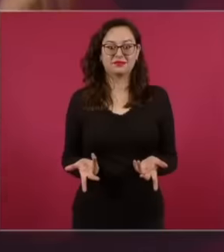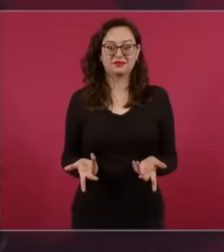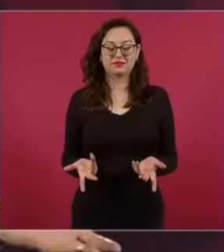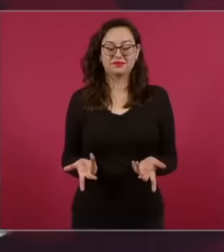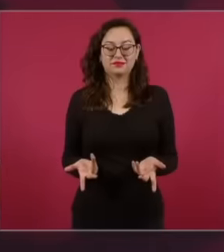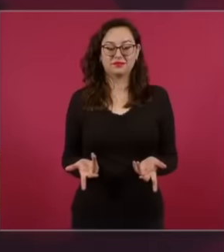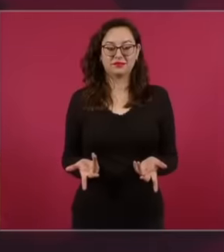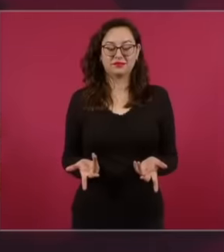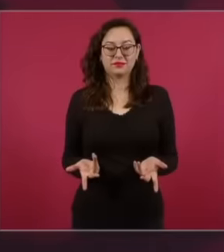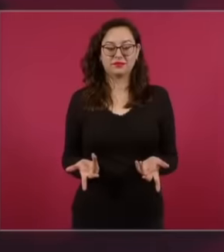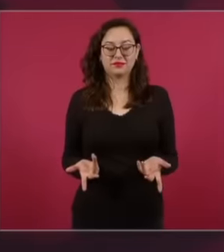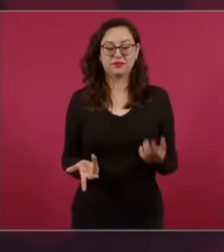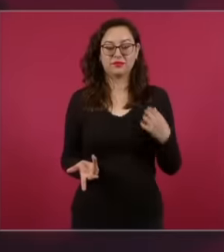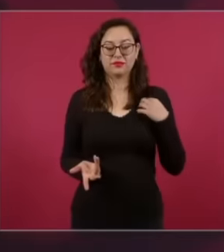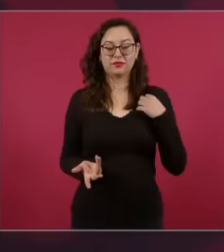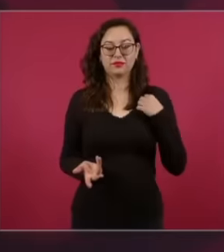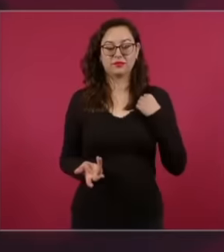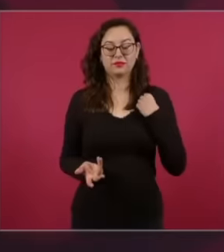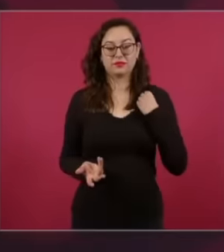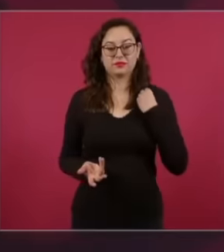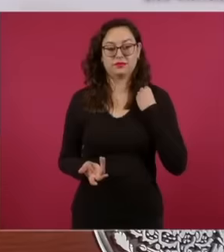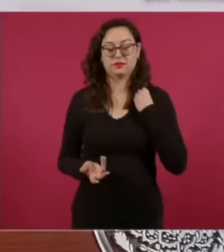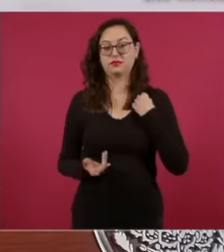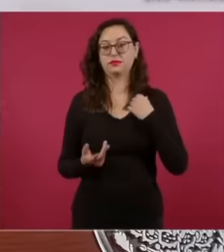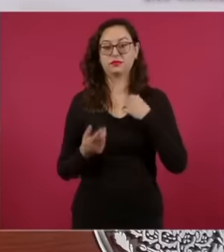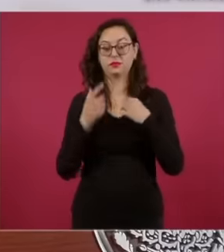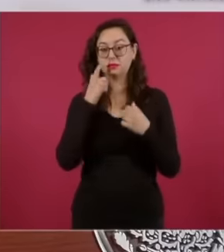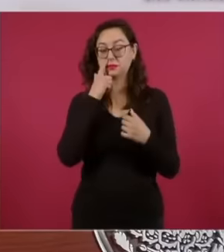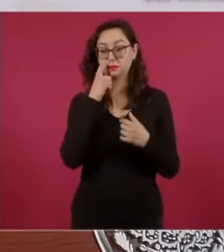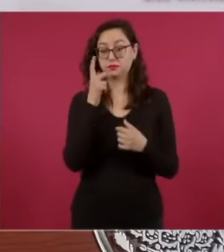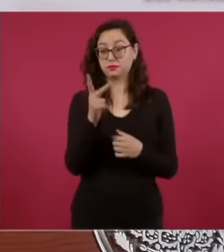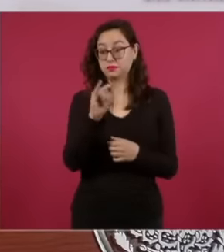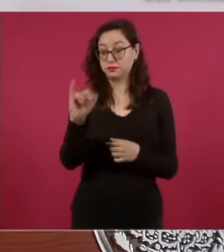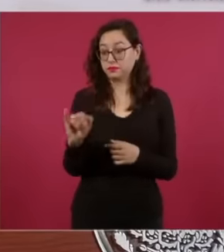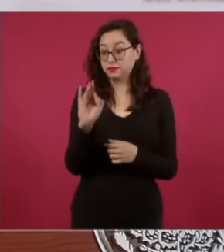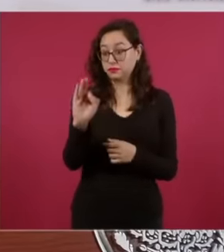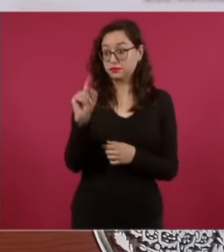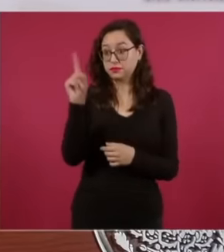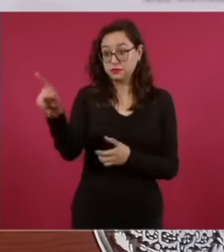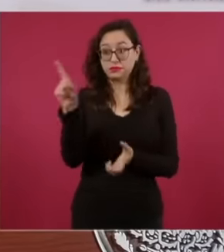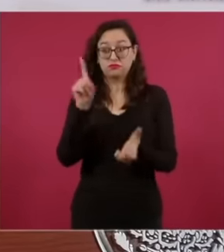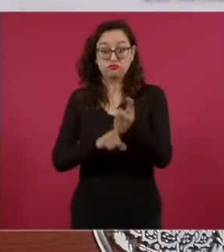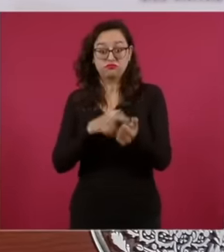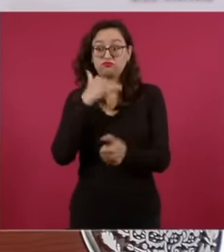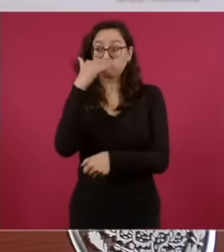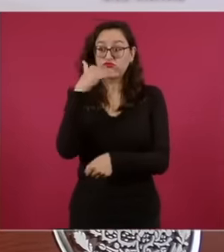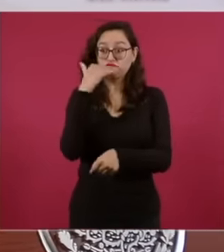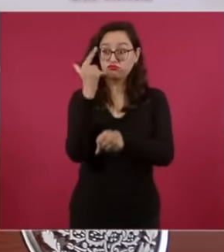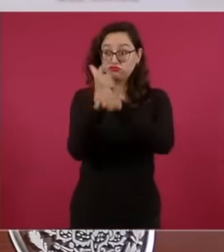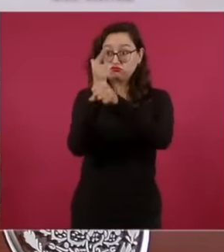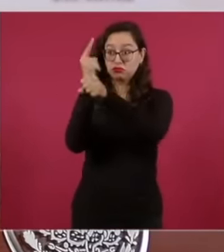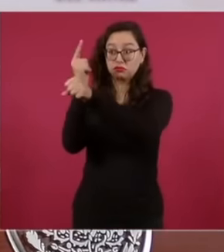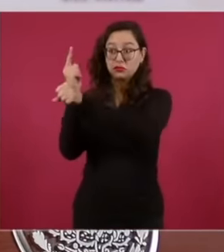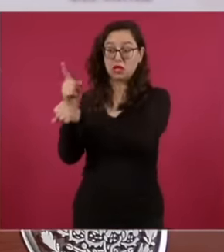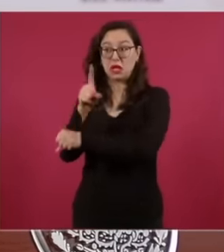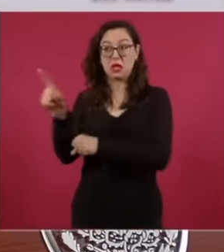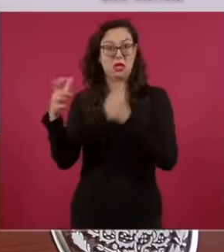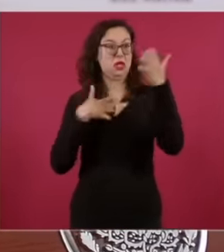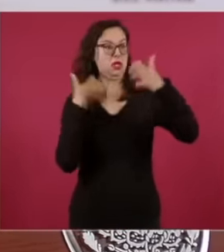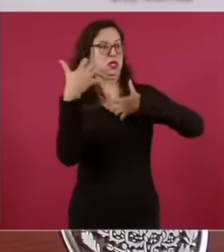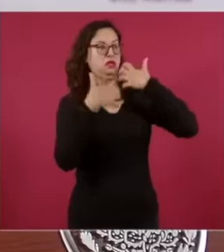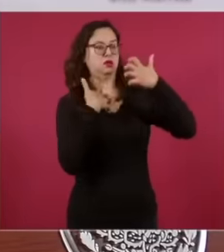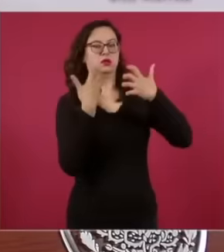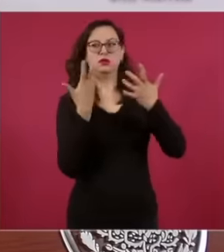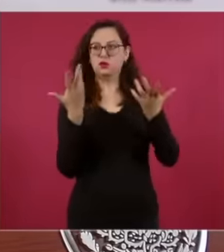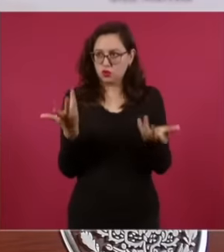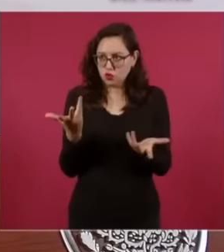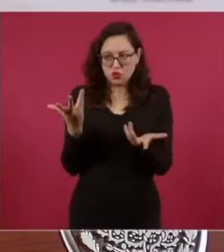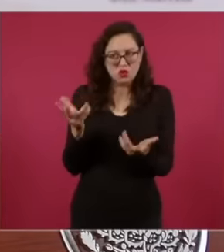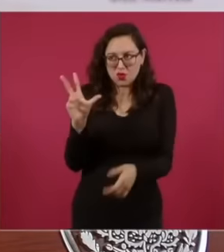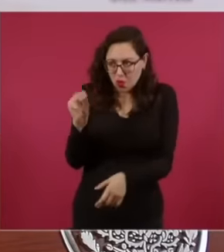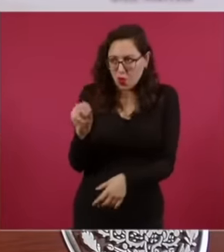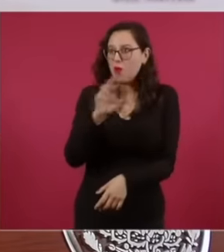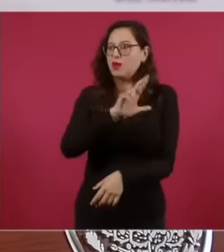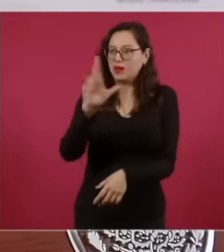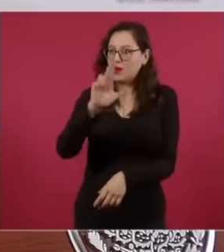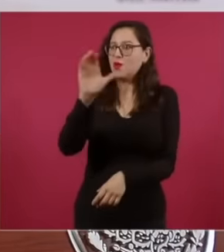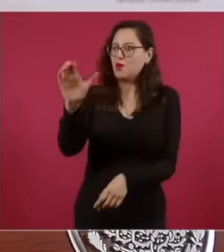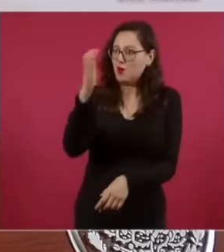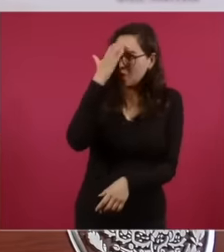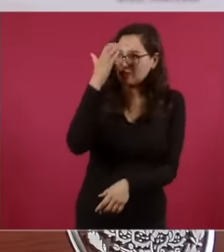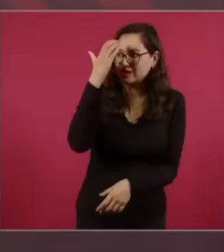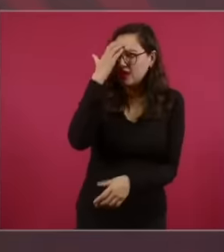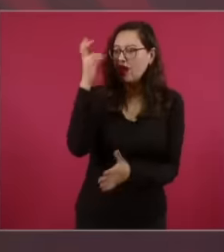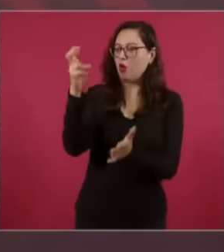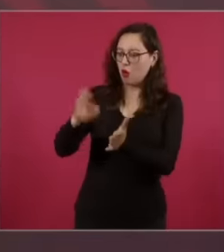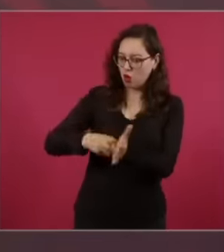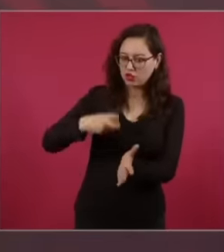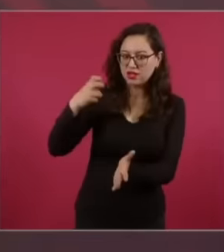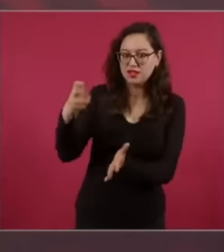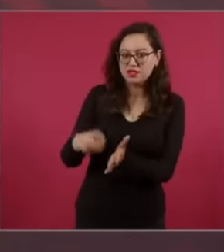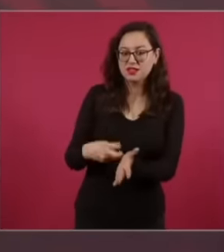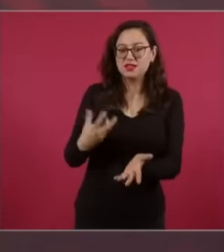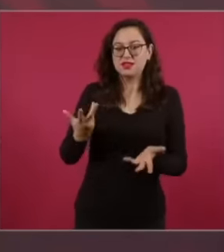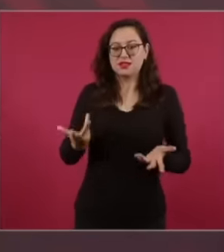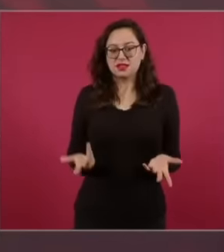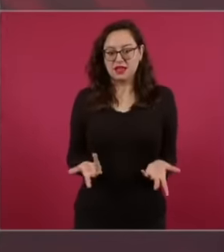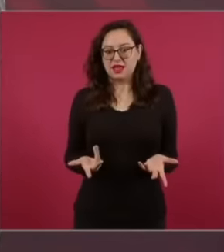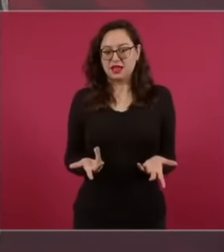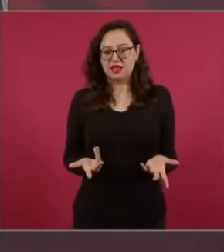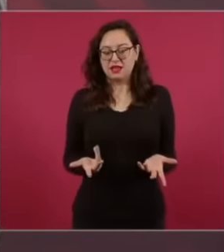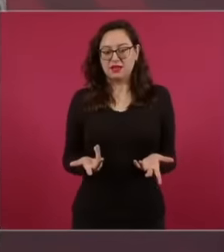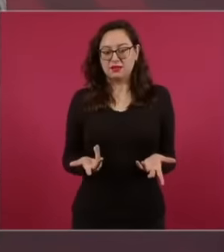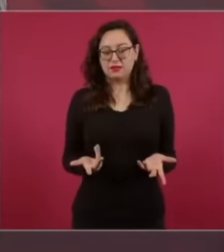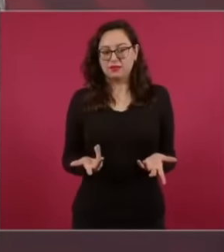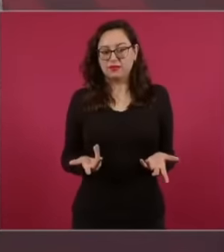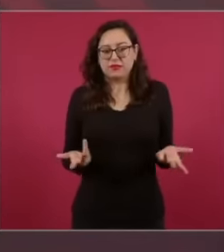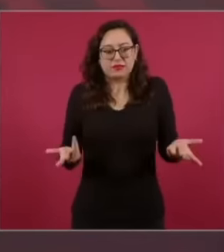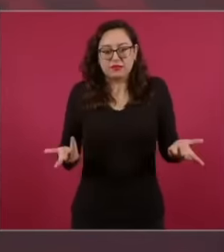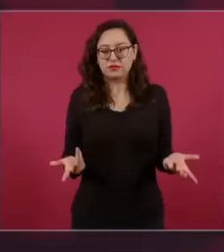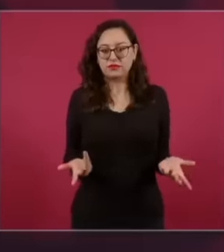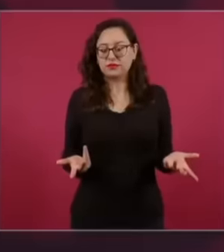and they are offended instead to say well yes this not all cannot be generalized but